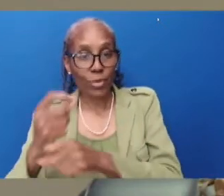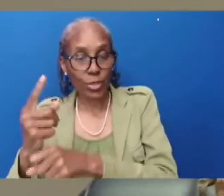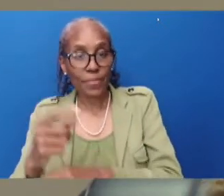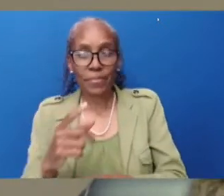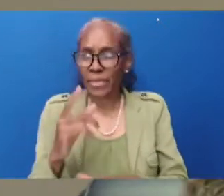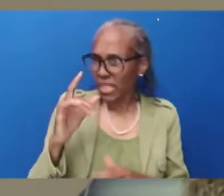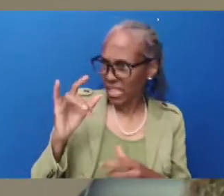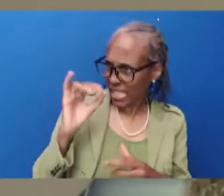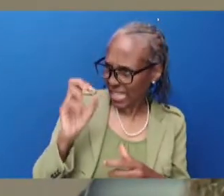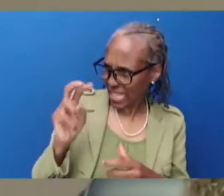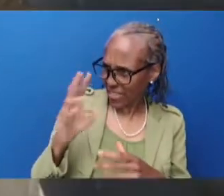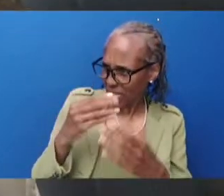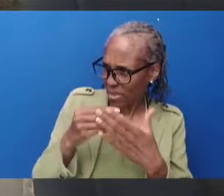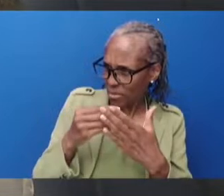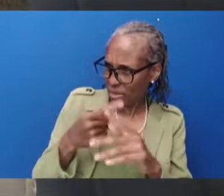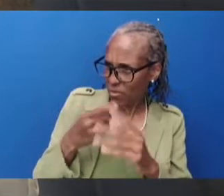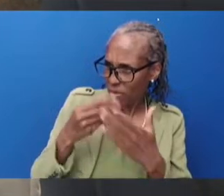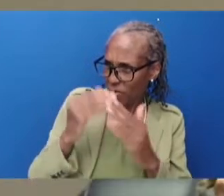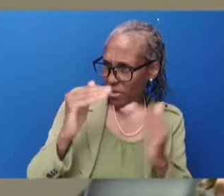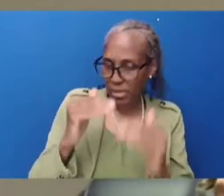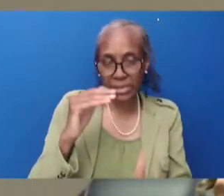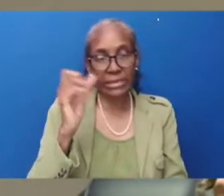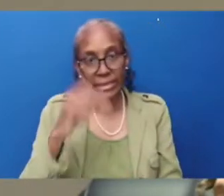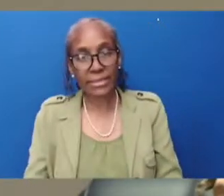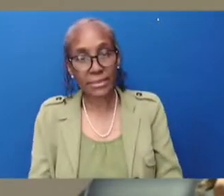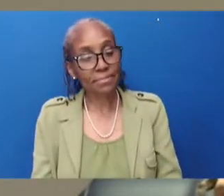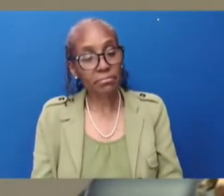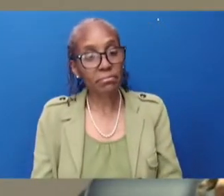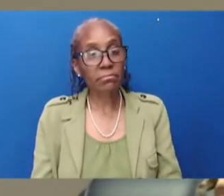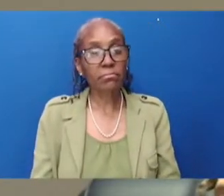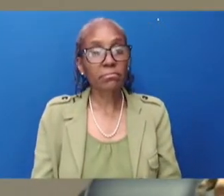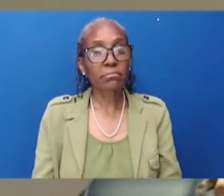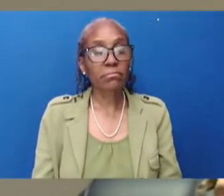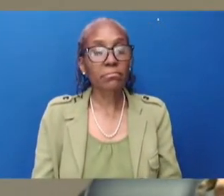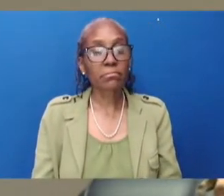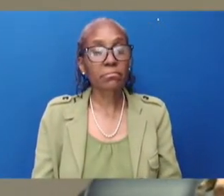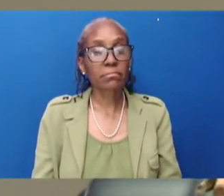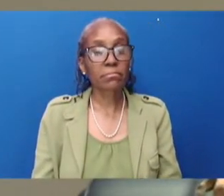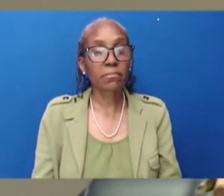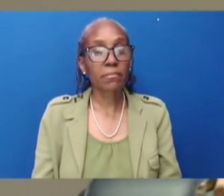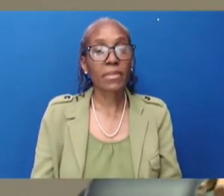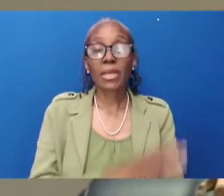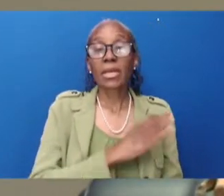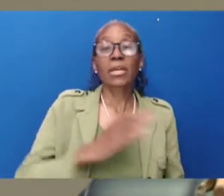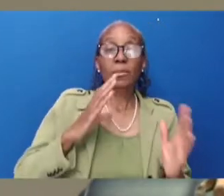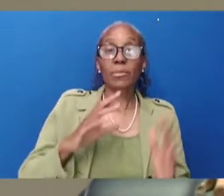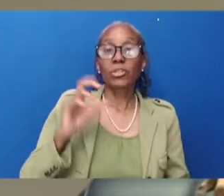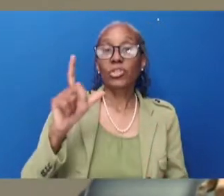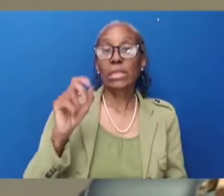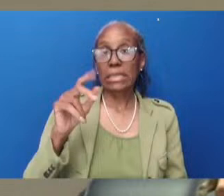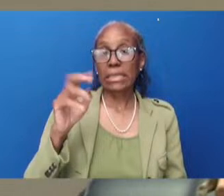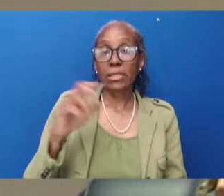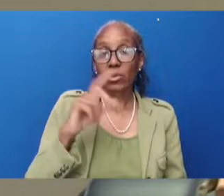THEY PAY 11% BACK EACH YEAR.